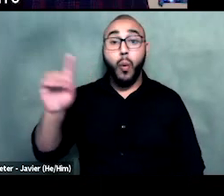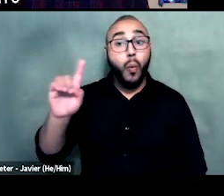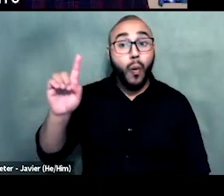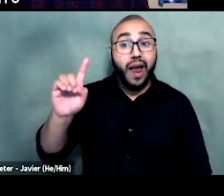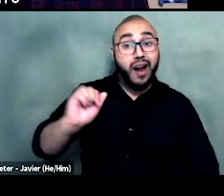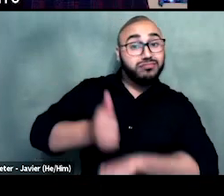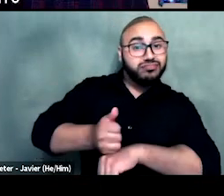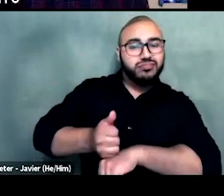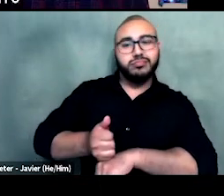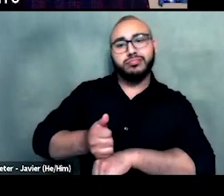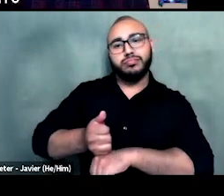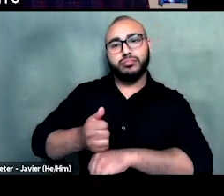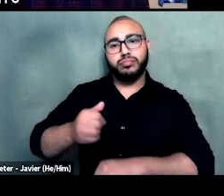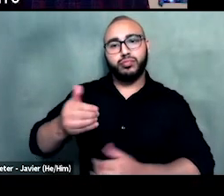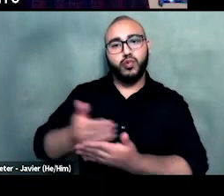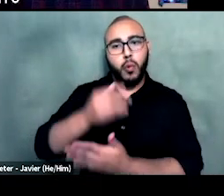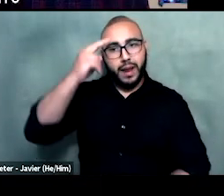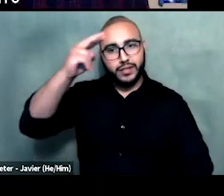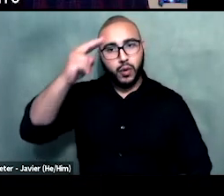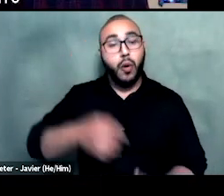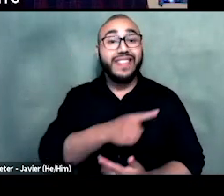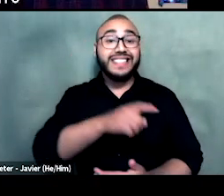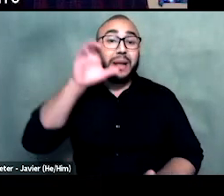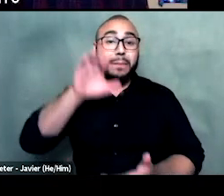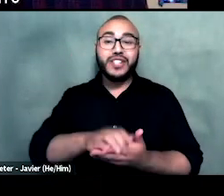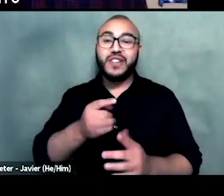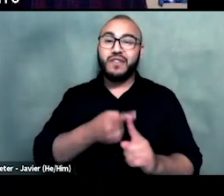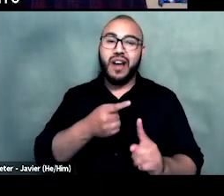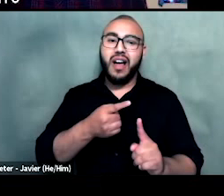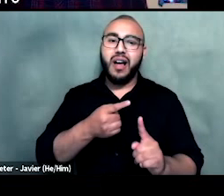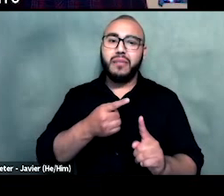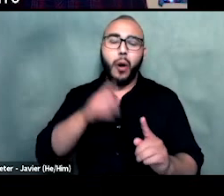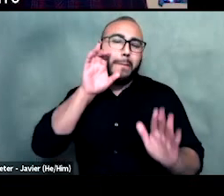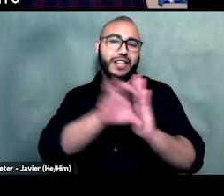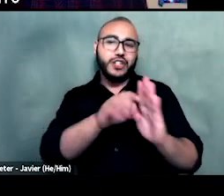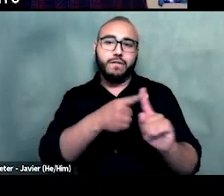This picture is from I believe, the 70s. And you can see the oven, the outdoor bread oven.